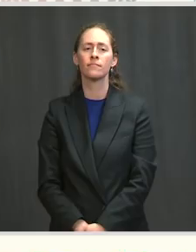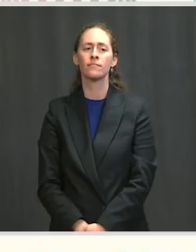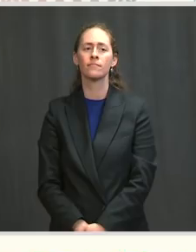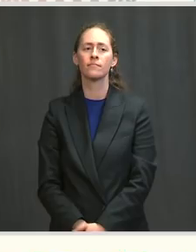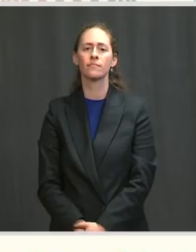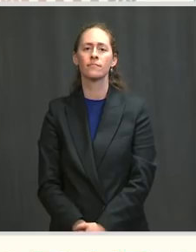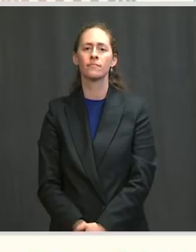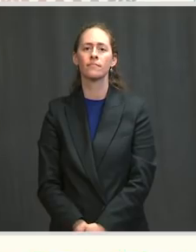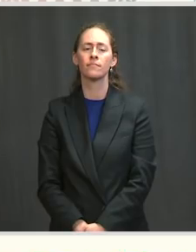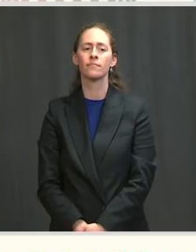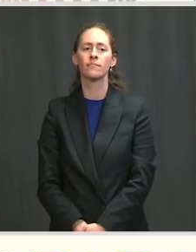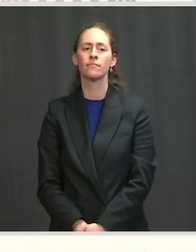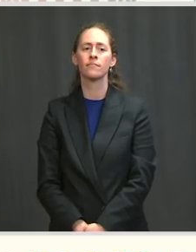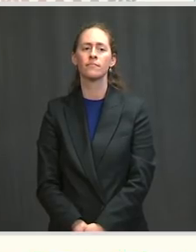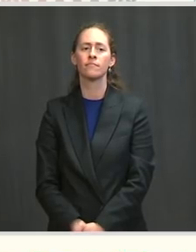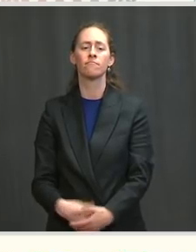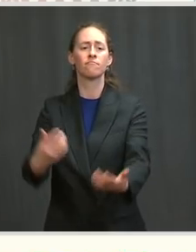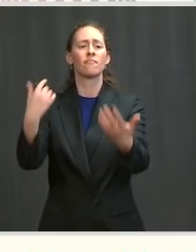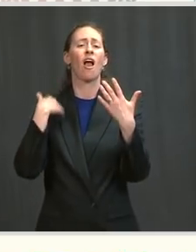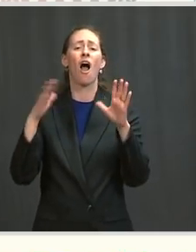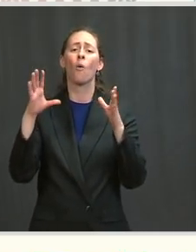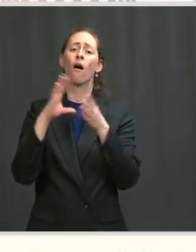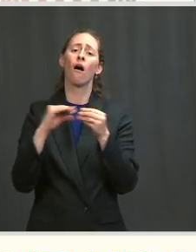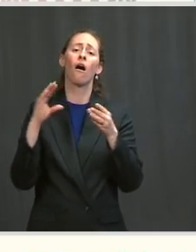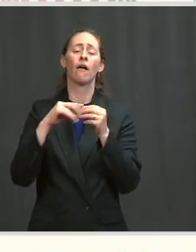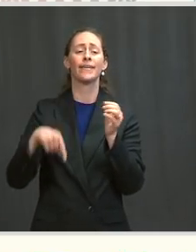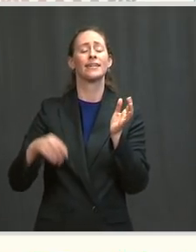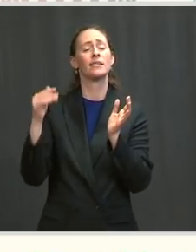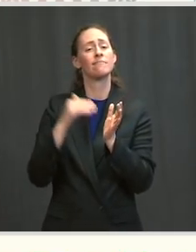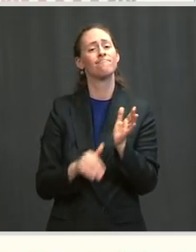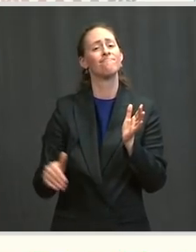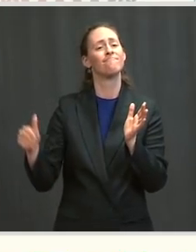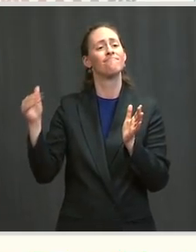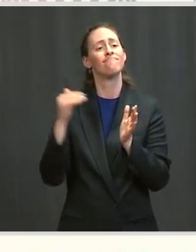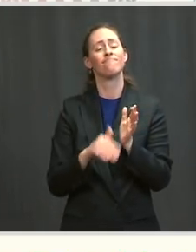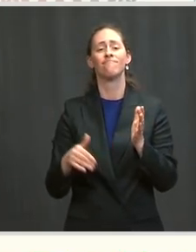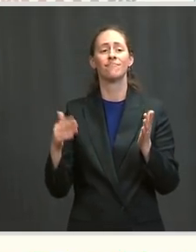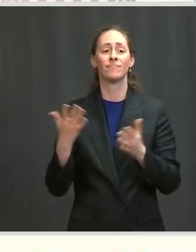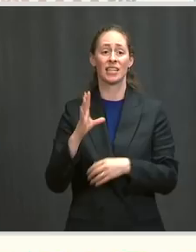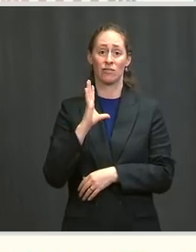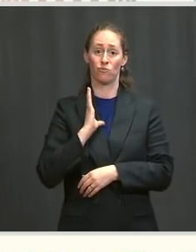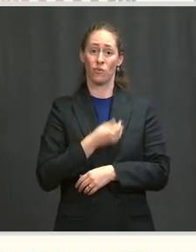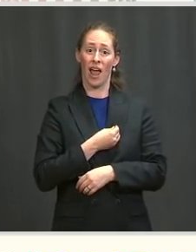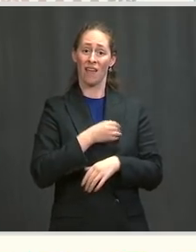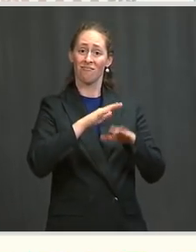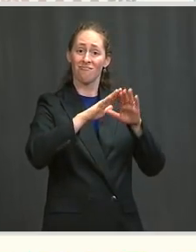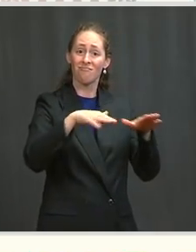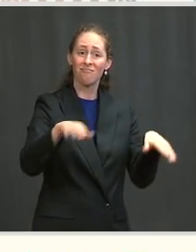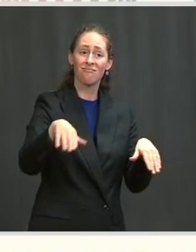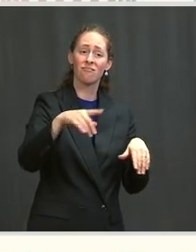As I've said before, many times, transgender kids are some of the bravest people in the world.